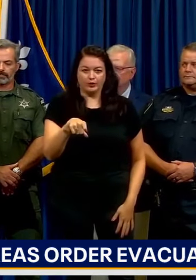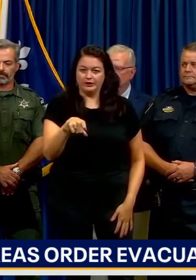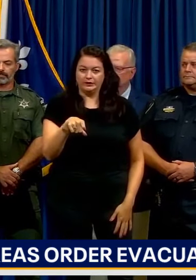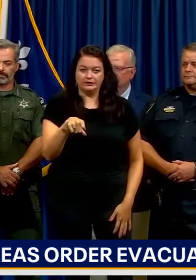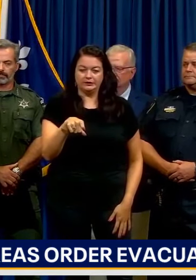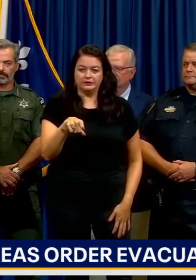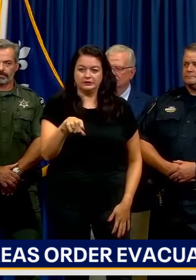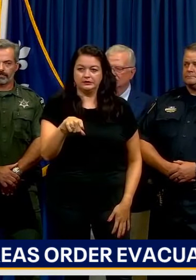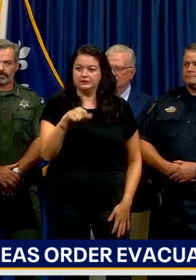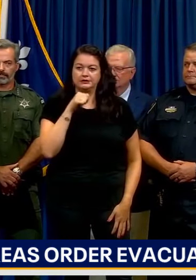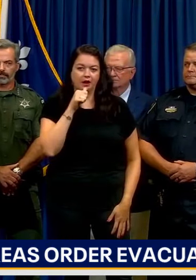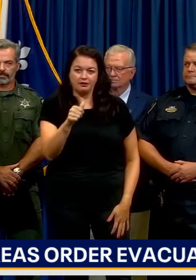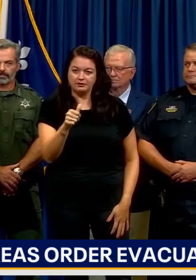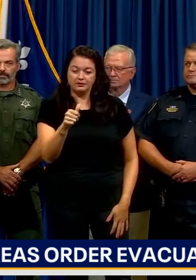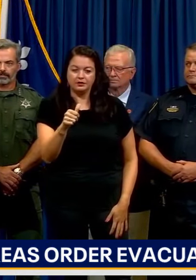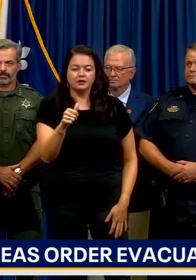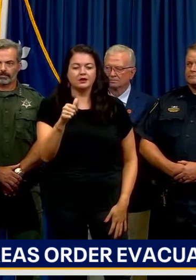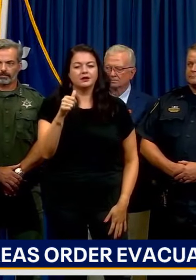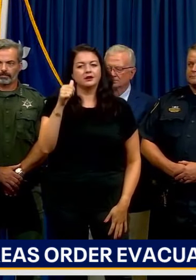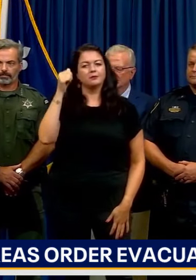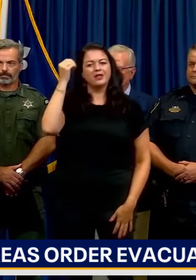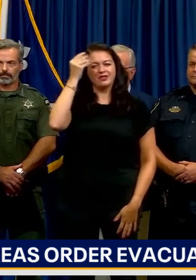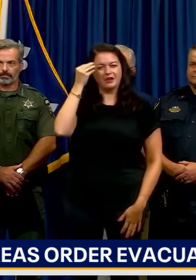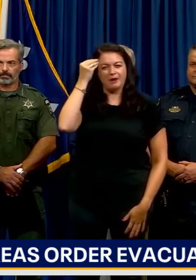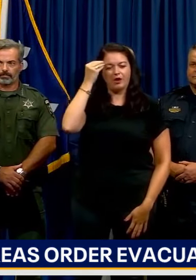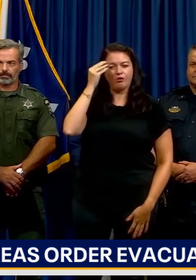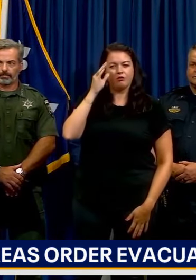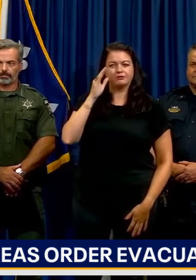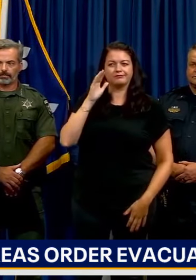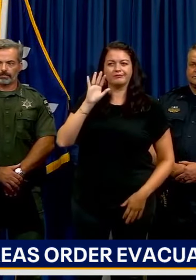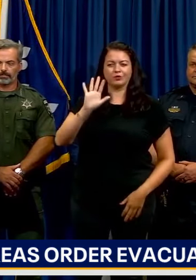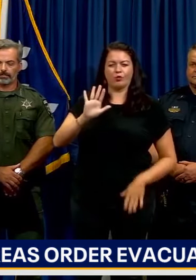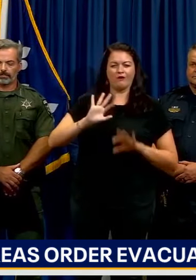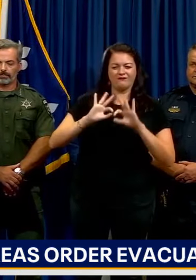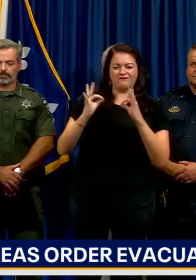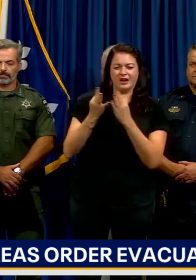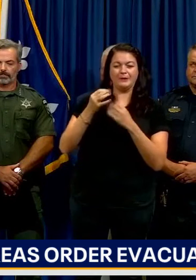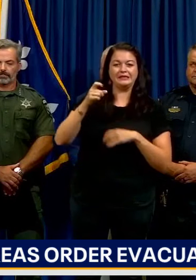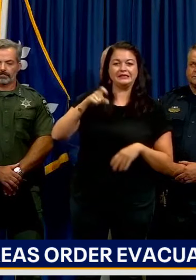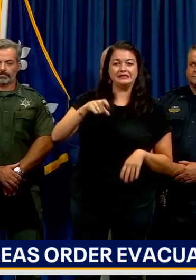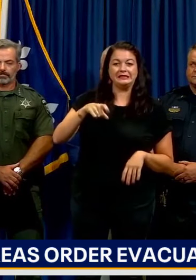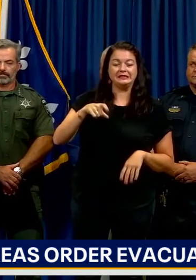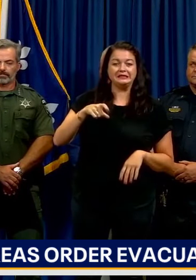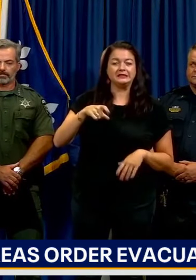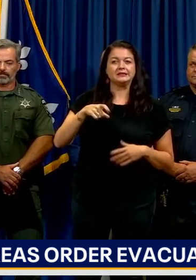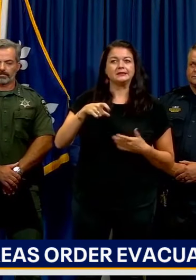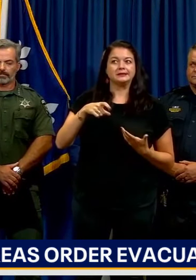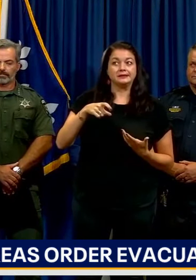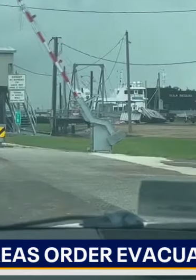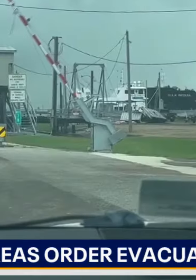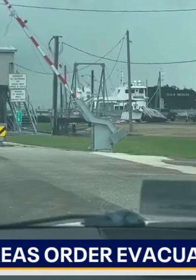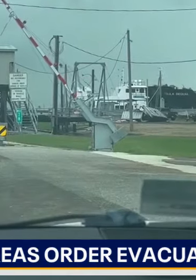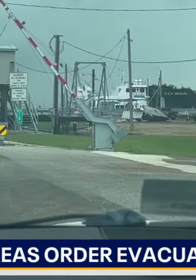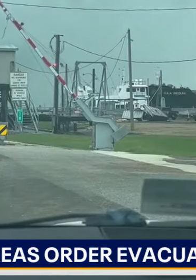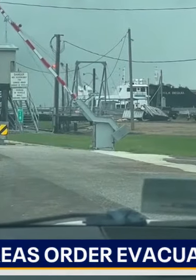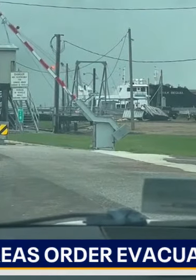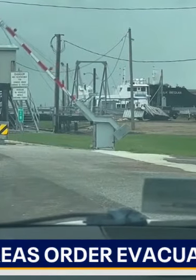MOBILE HOMES ASKING YOU TO MAKE PROVISIONS TO GET TO HIGHER GROUND, I WILL SAY THIS IT IS